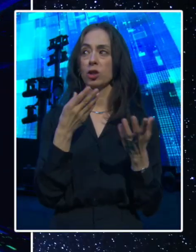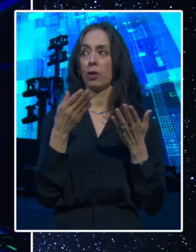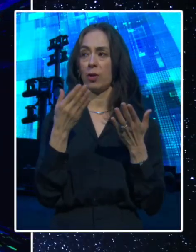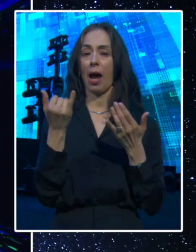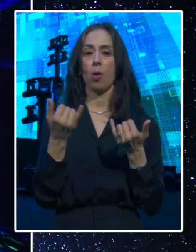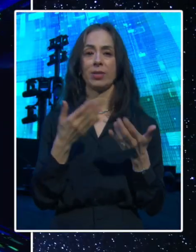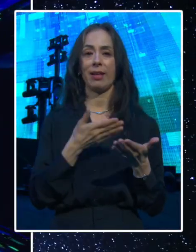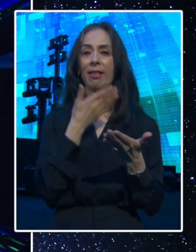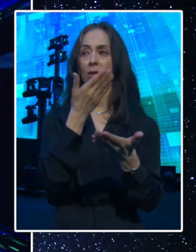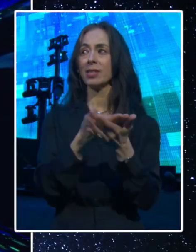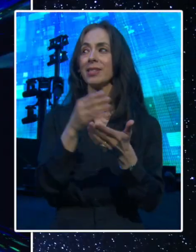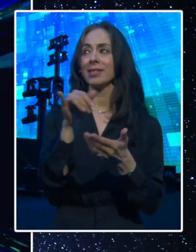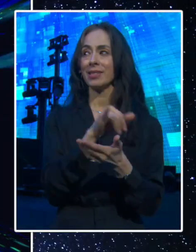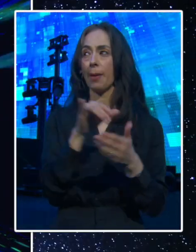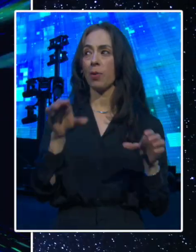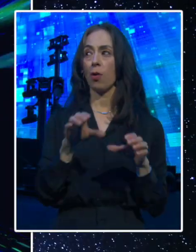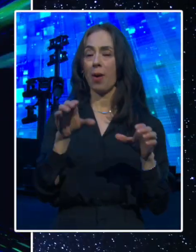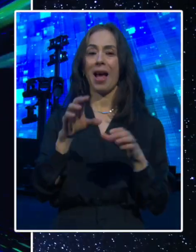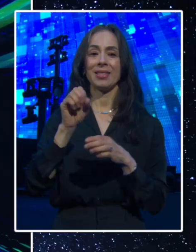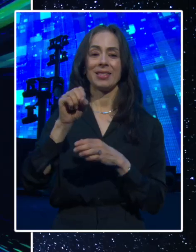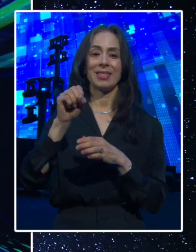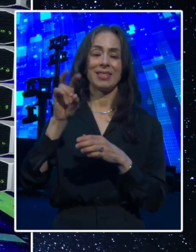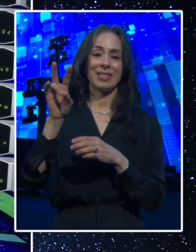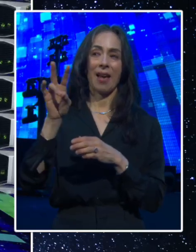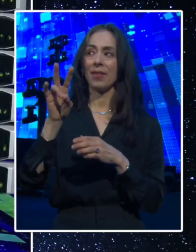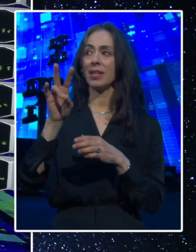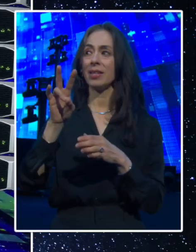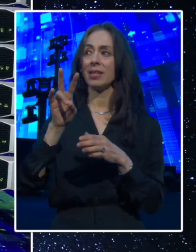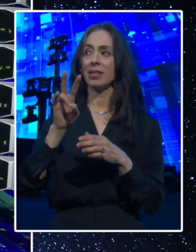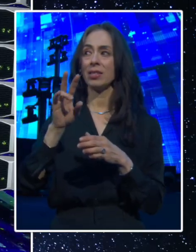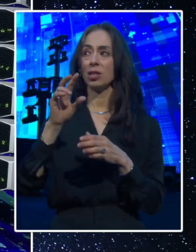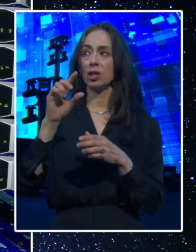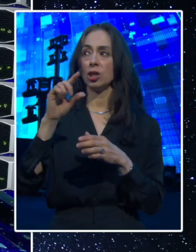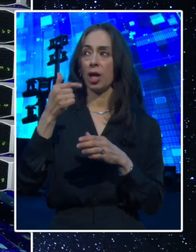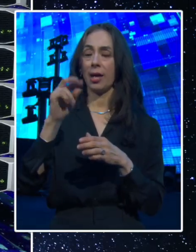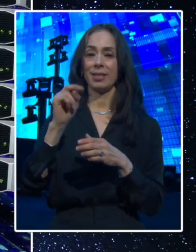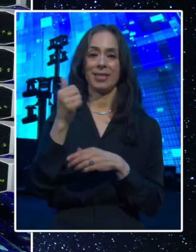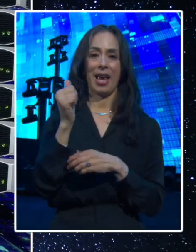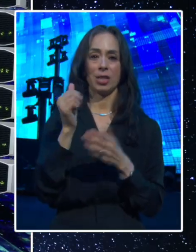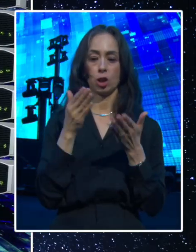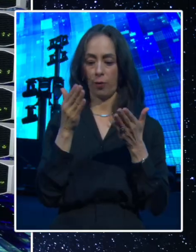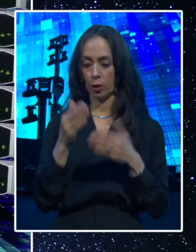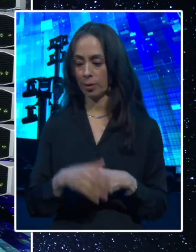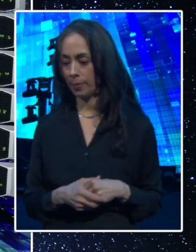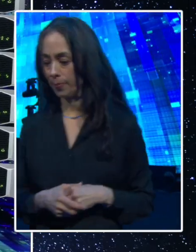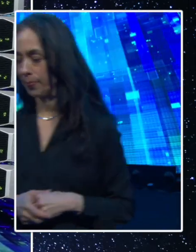now can deliver the same performance as seven Gen10 servers.